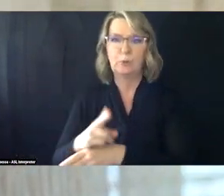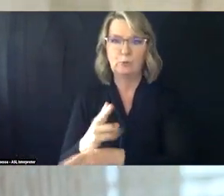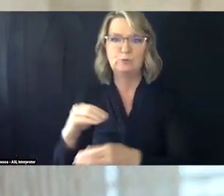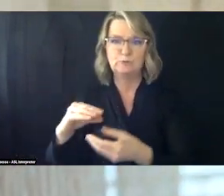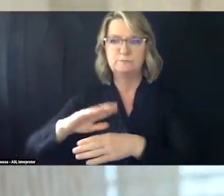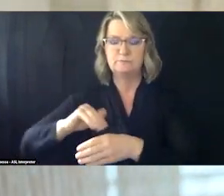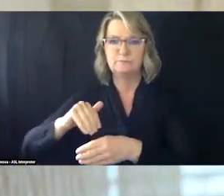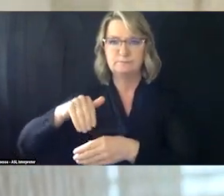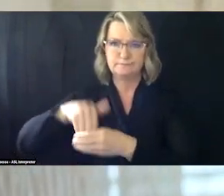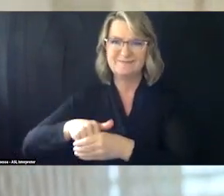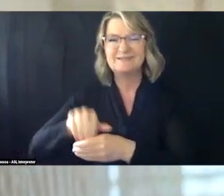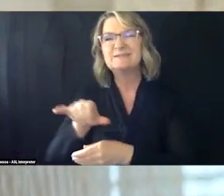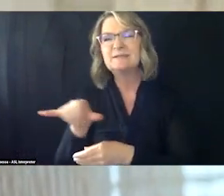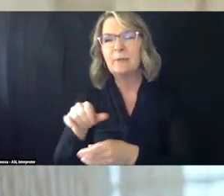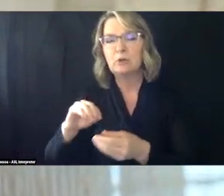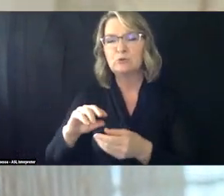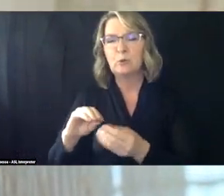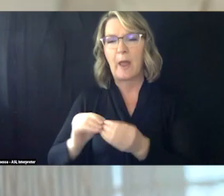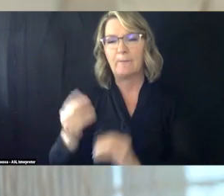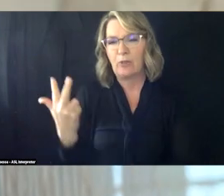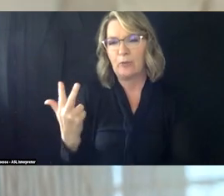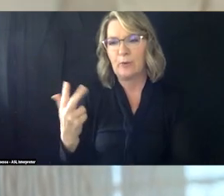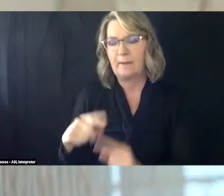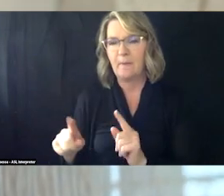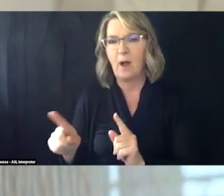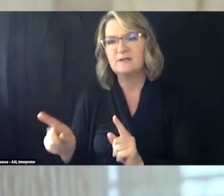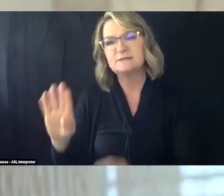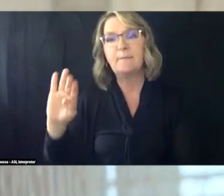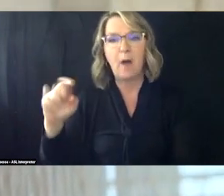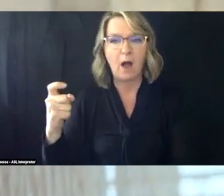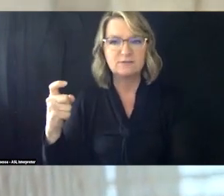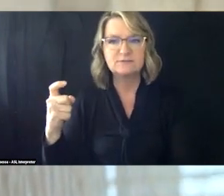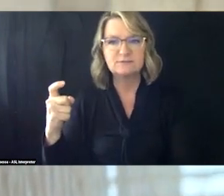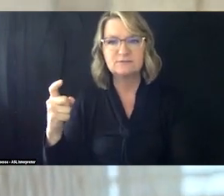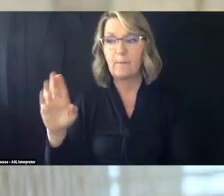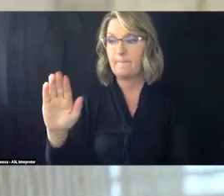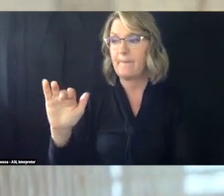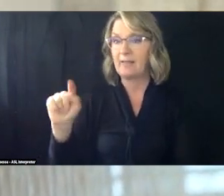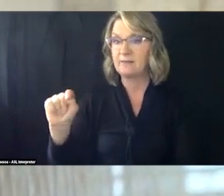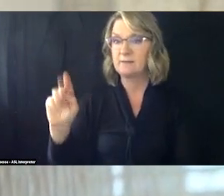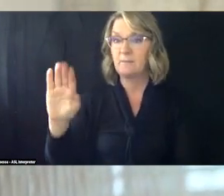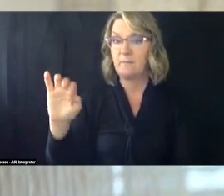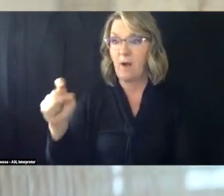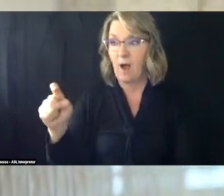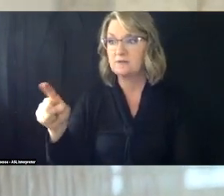insert their ballots into something very similar to door number three but a ballot box then have